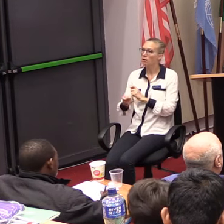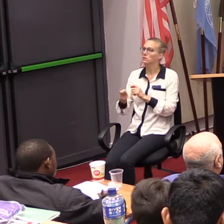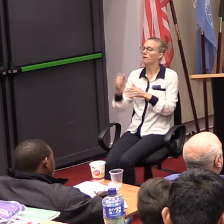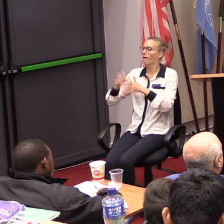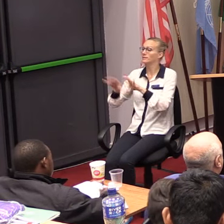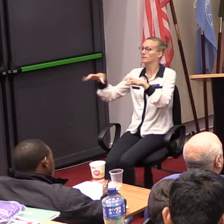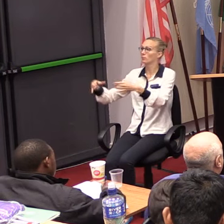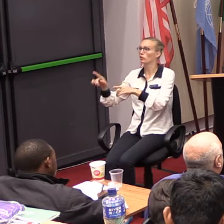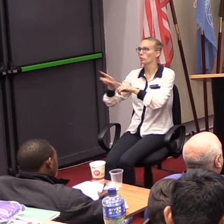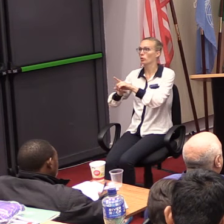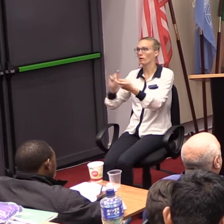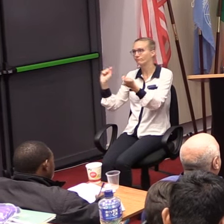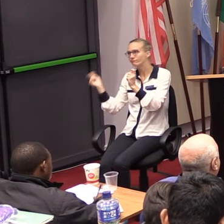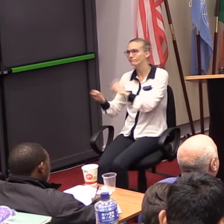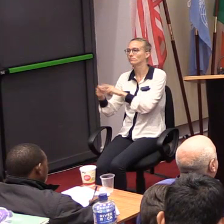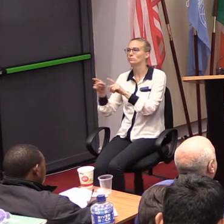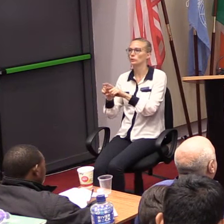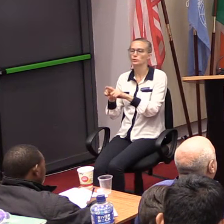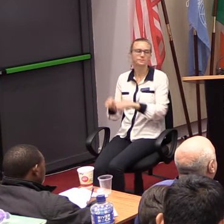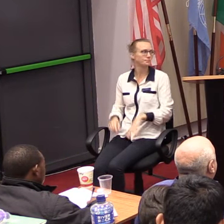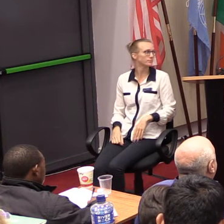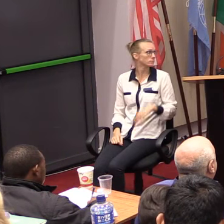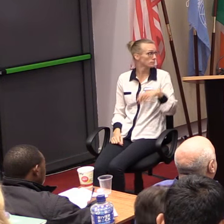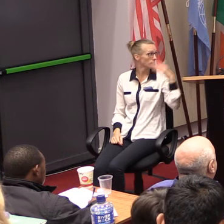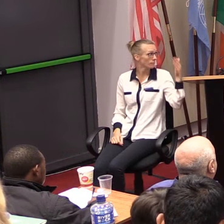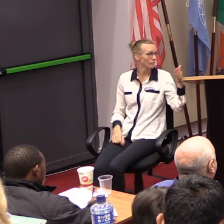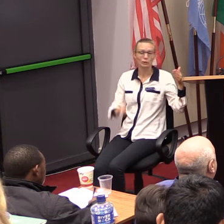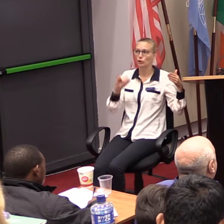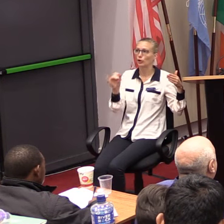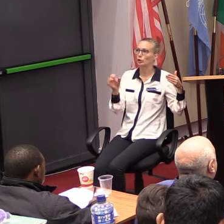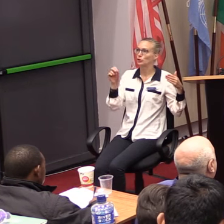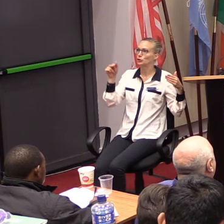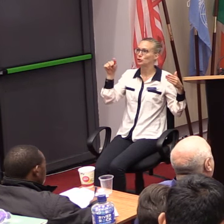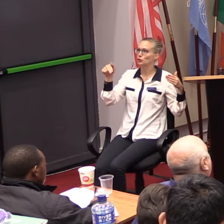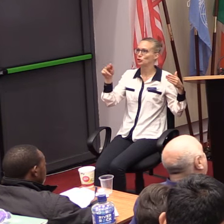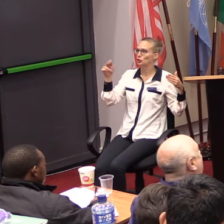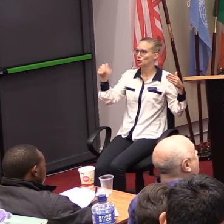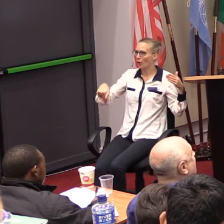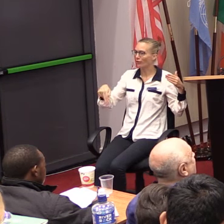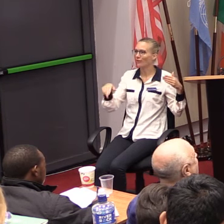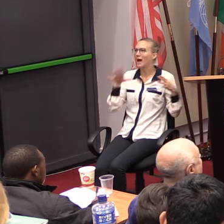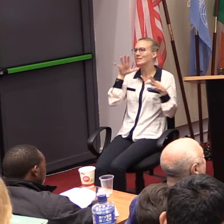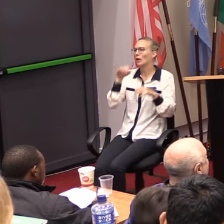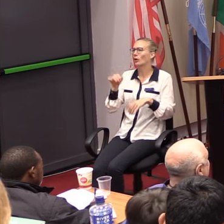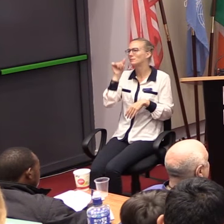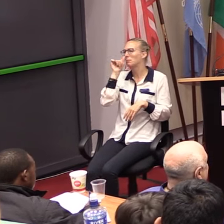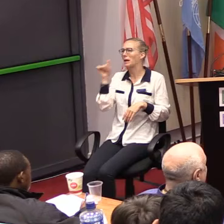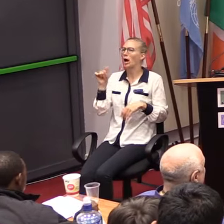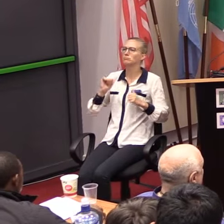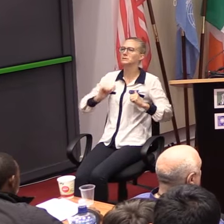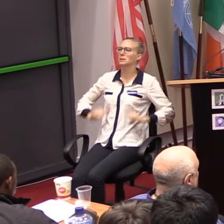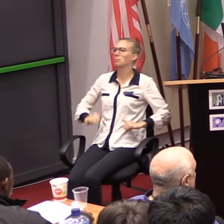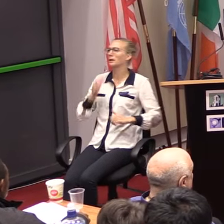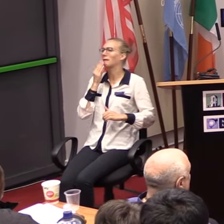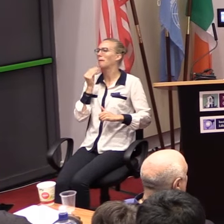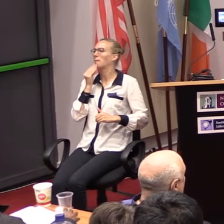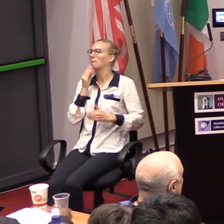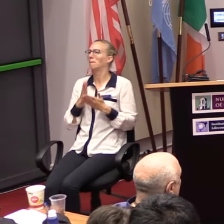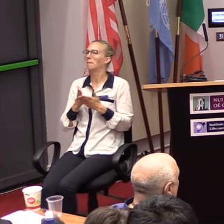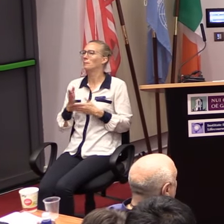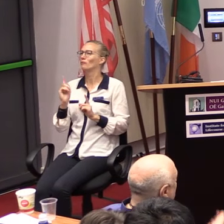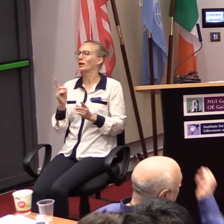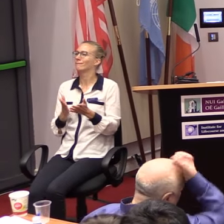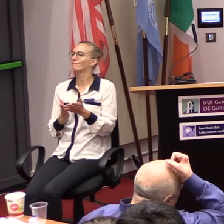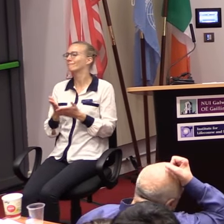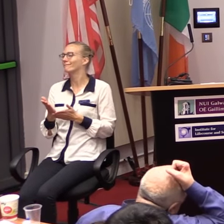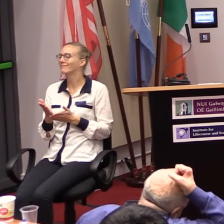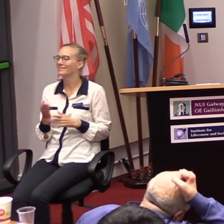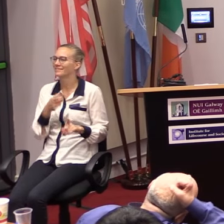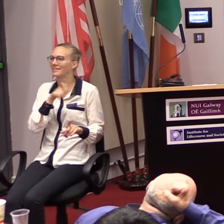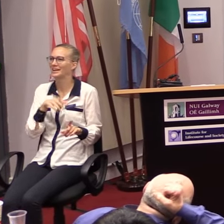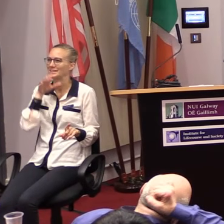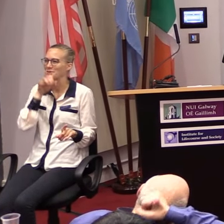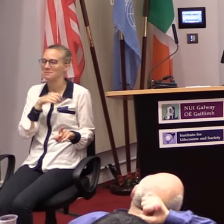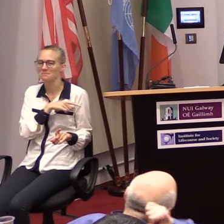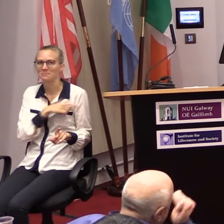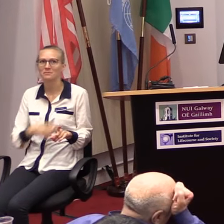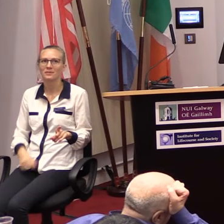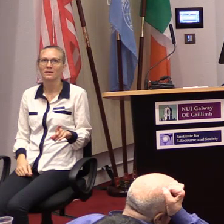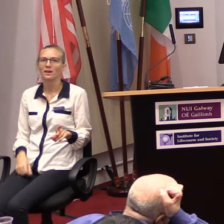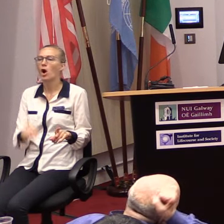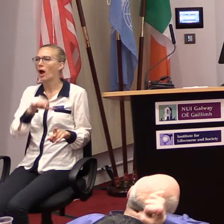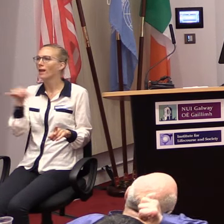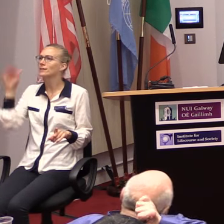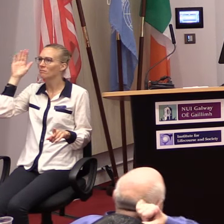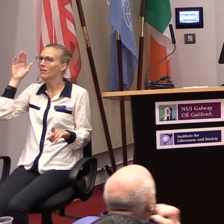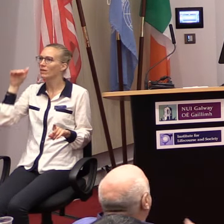Then from John we had the easy bit! Make it happen! Well we all know it's so easy to plan,